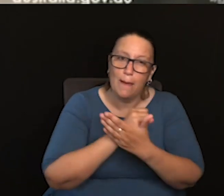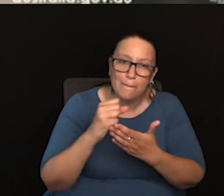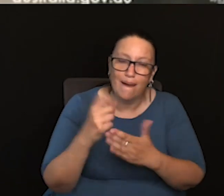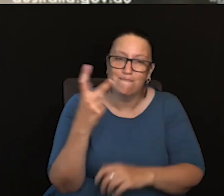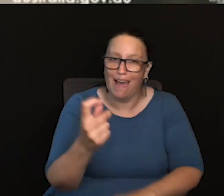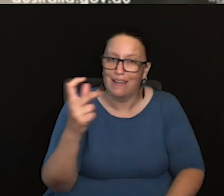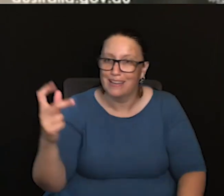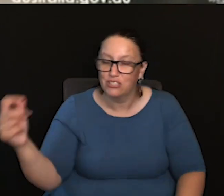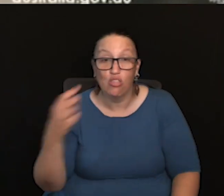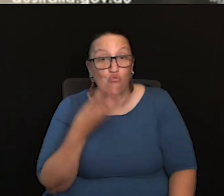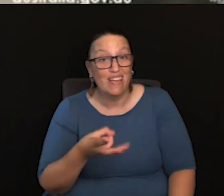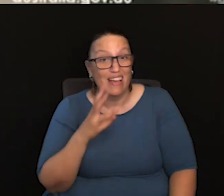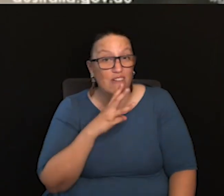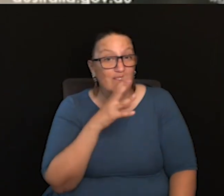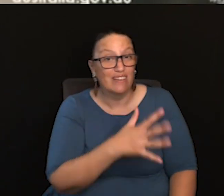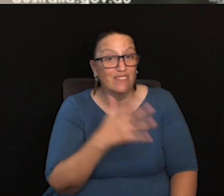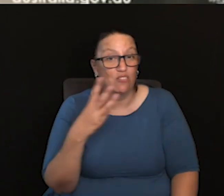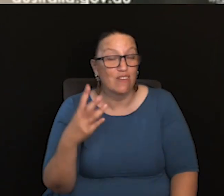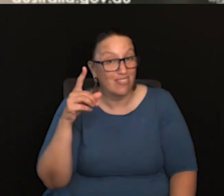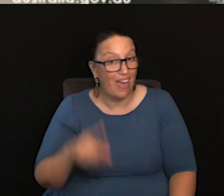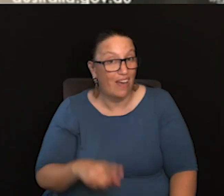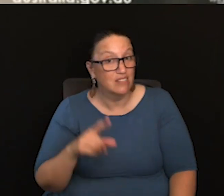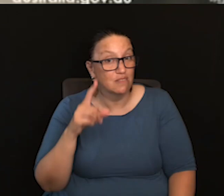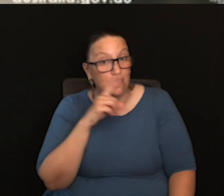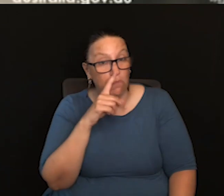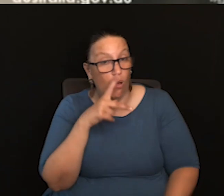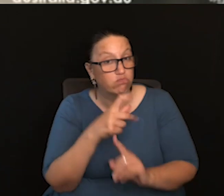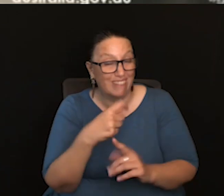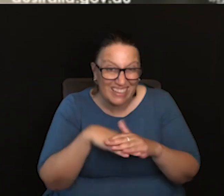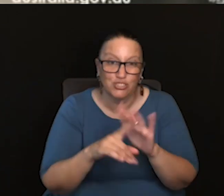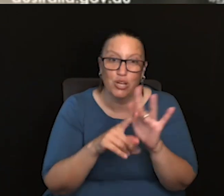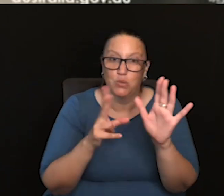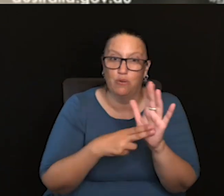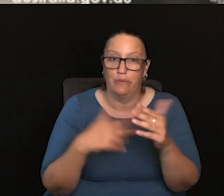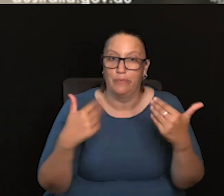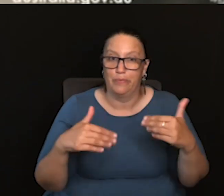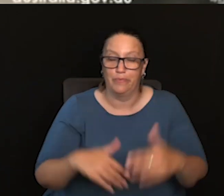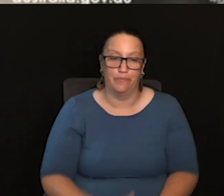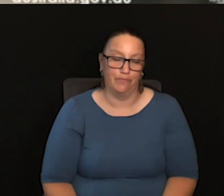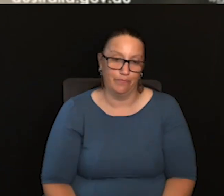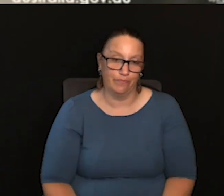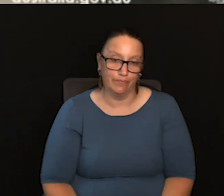spare capacity. That there are unfilled bookings and so here's the chance.